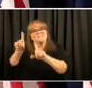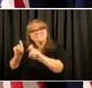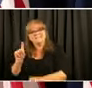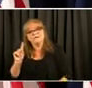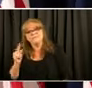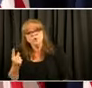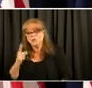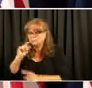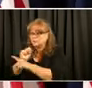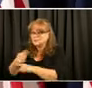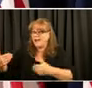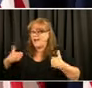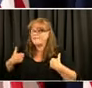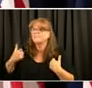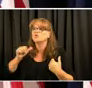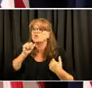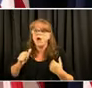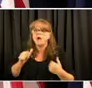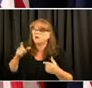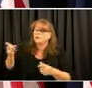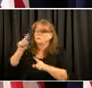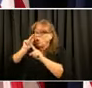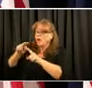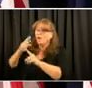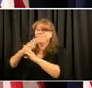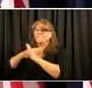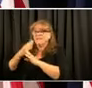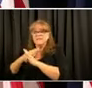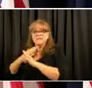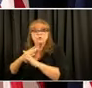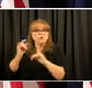but it may not be coronavirus so you can go through your doctor of course